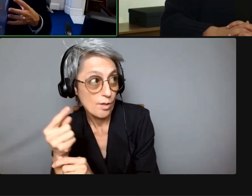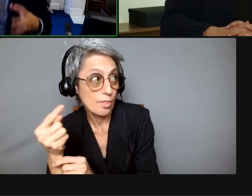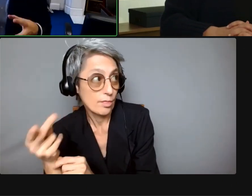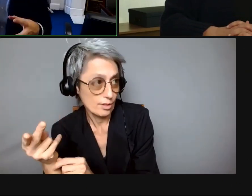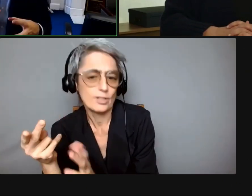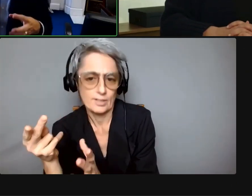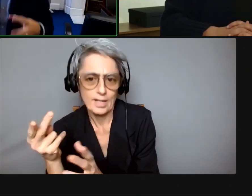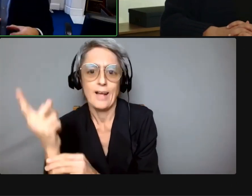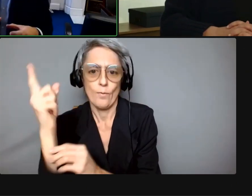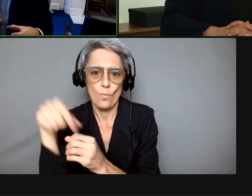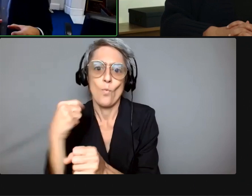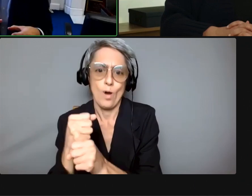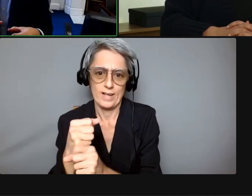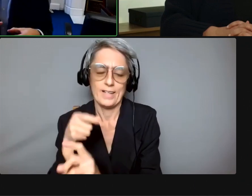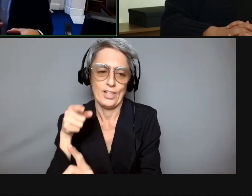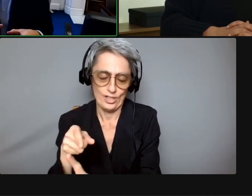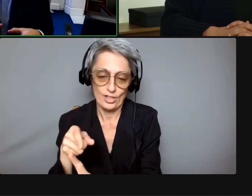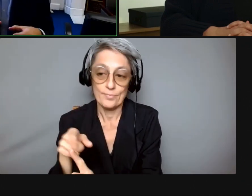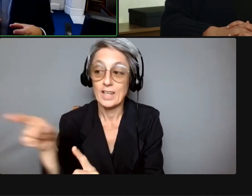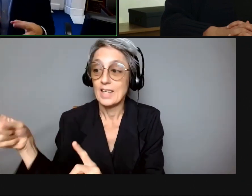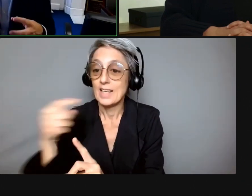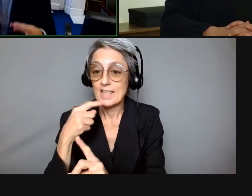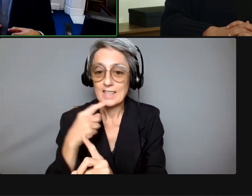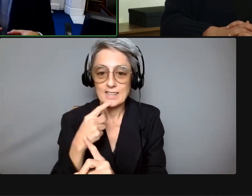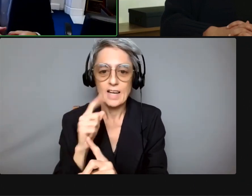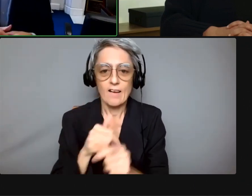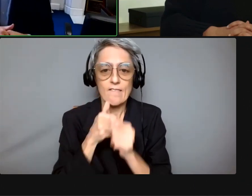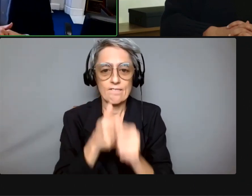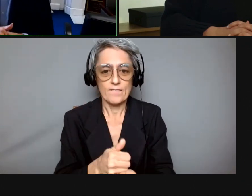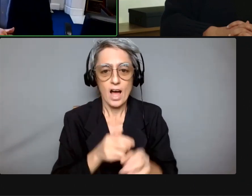directed us to get on a pathway to be carbon free electricity,